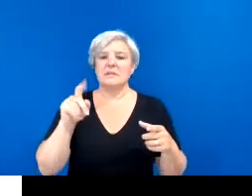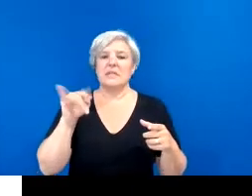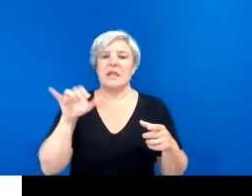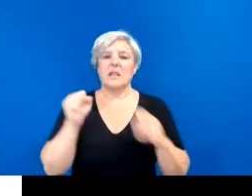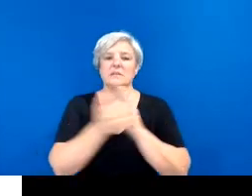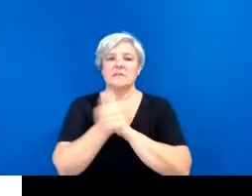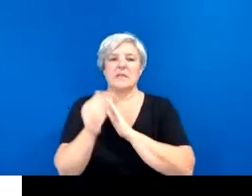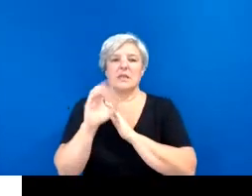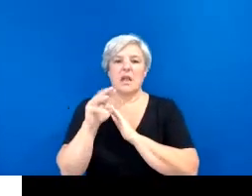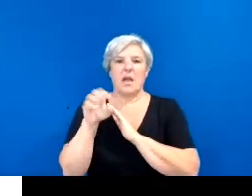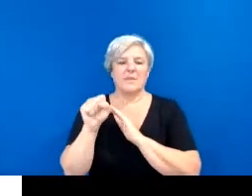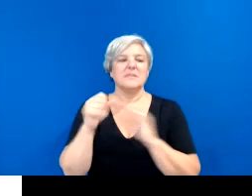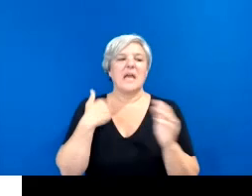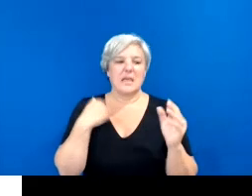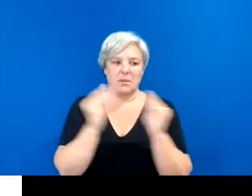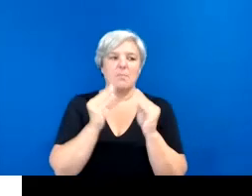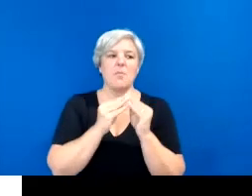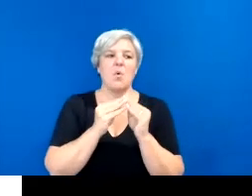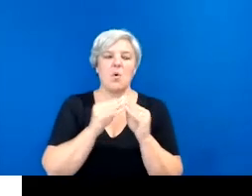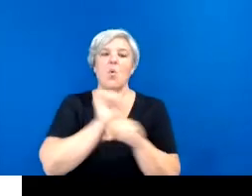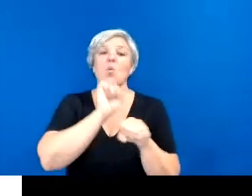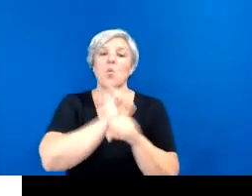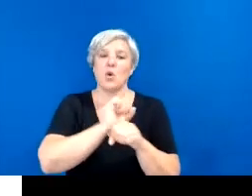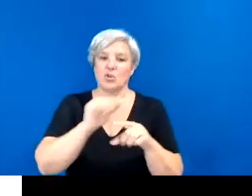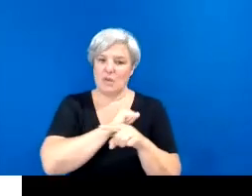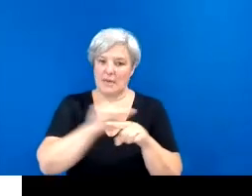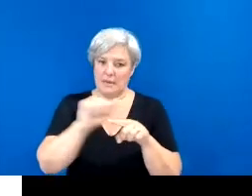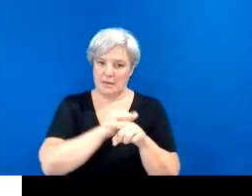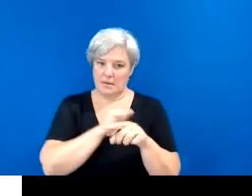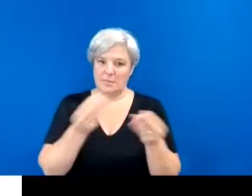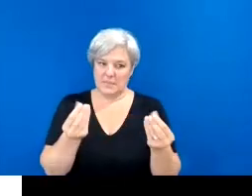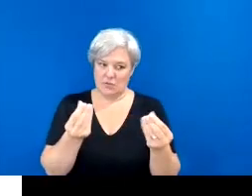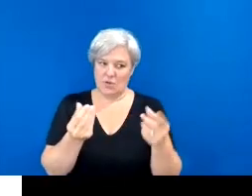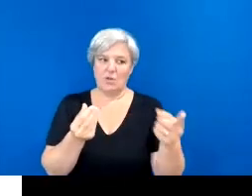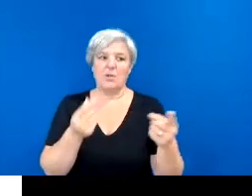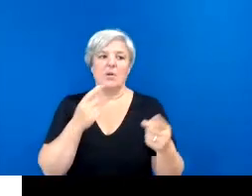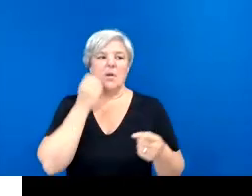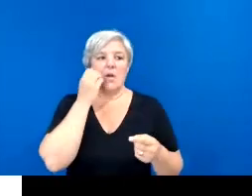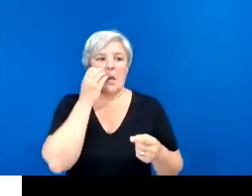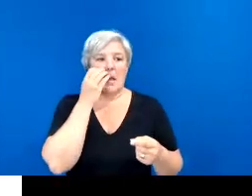This has more workforce training materials and you can browse by industry or just do a search